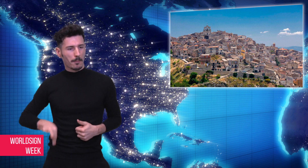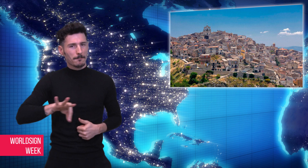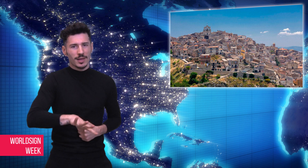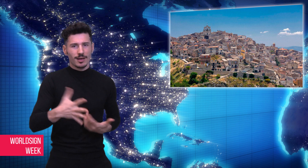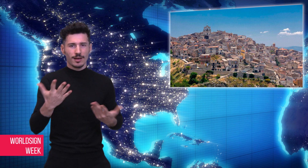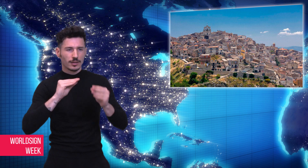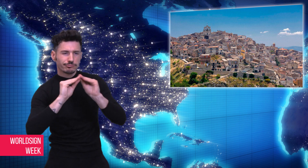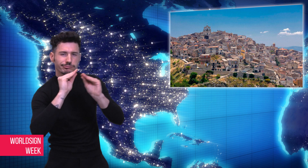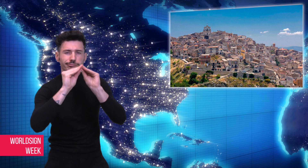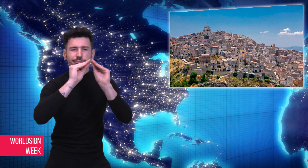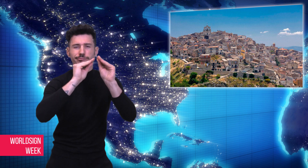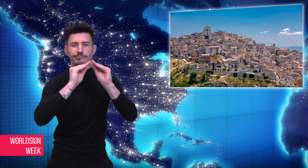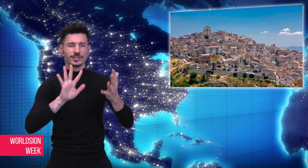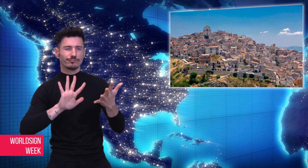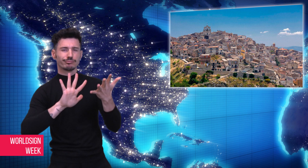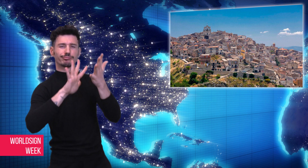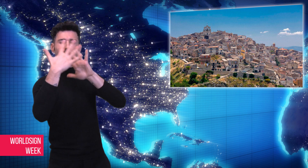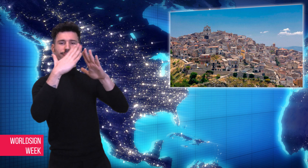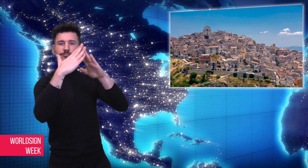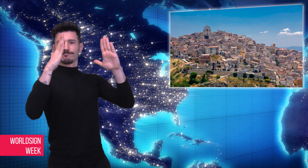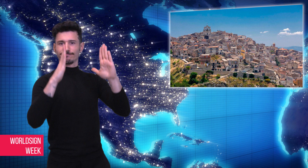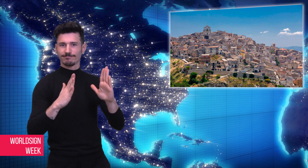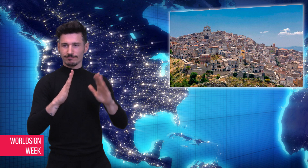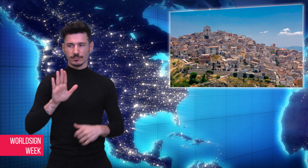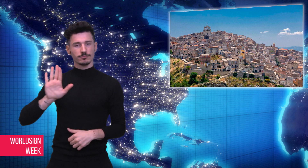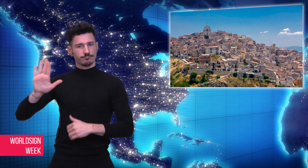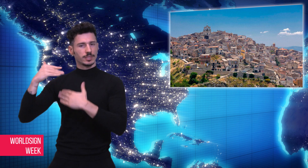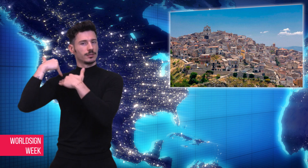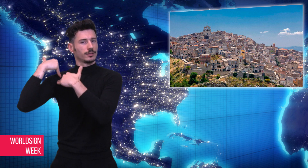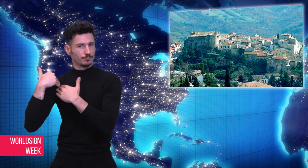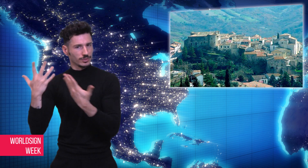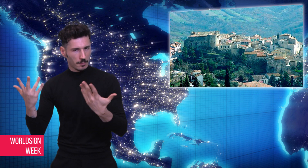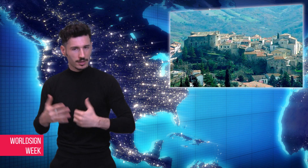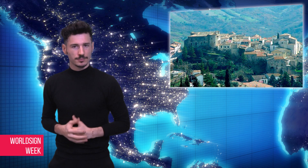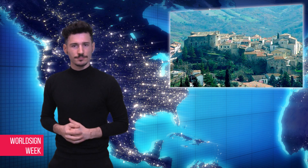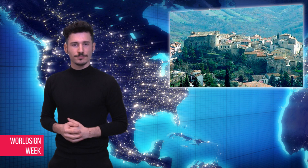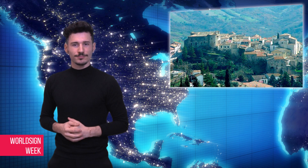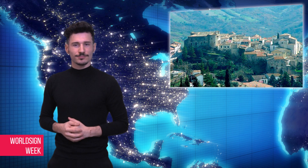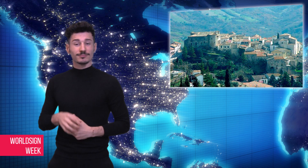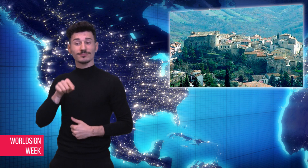Purchasers must agree to spend money to renovate